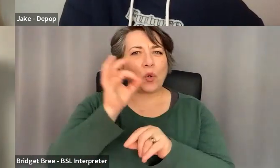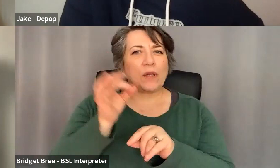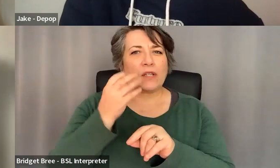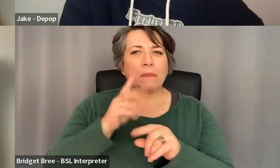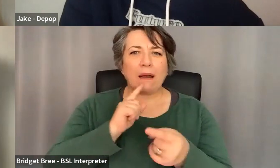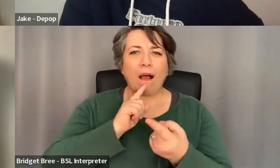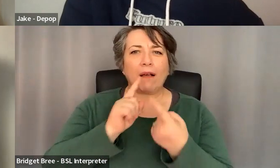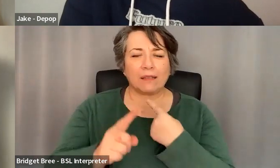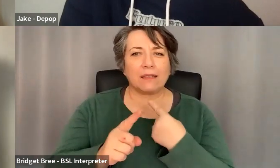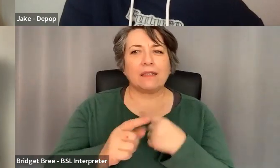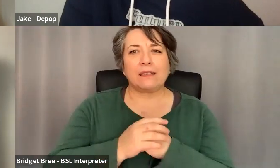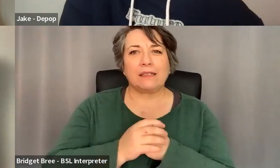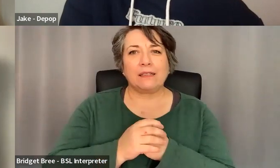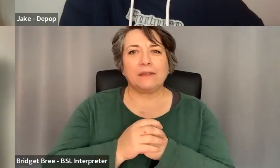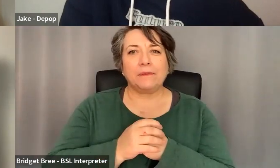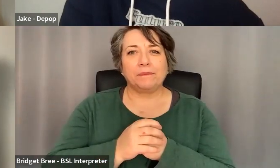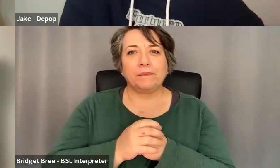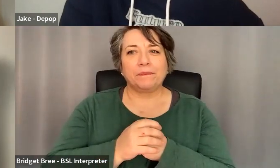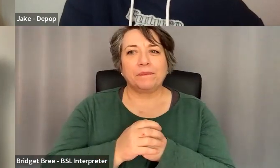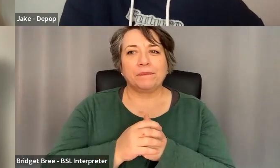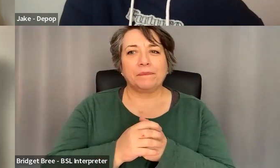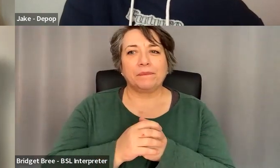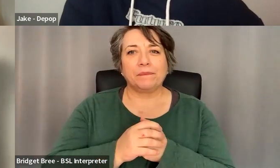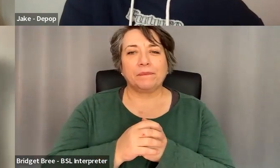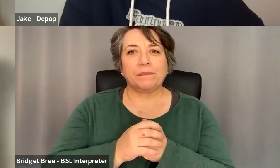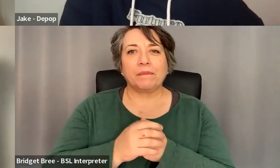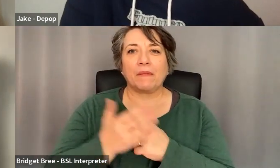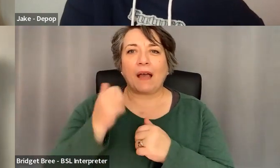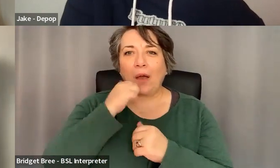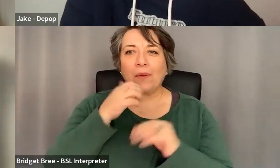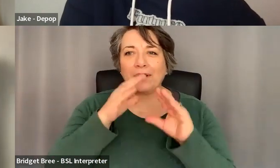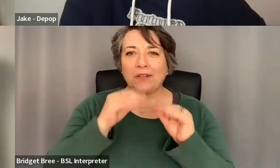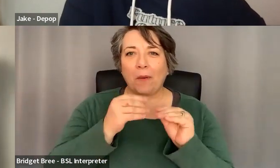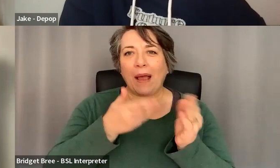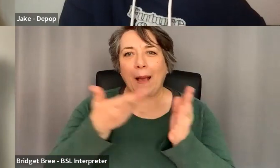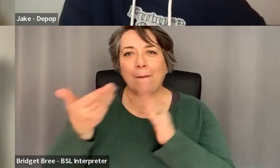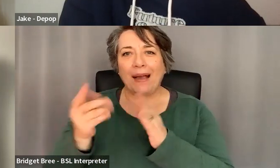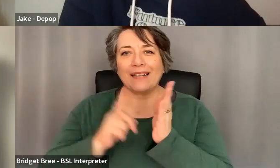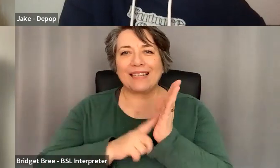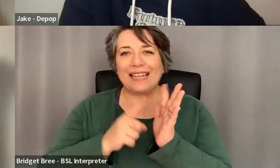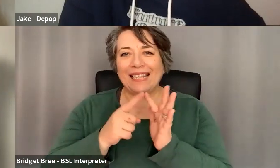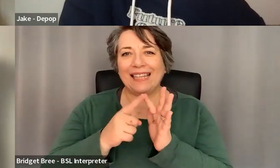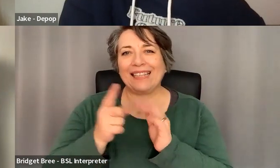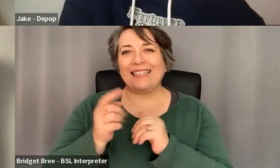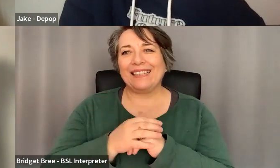You have covered most of the questions that have been asked. I think you've covered in in your in your talk. You have covered in your talks. I'm gonna stop now and hum back over. I'll stop now and hand back. I'm just just looking at the rest of the rest of that question about the Junior roles.